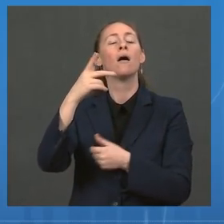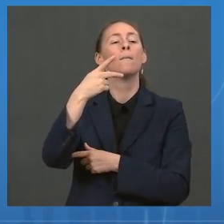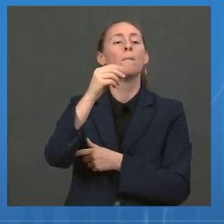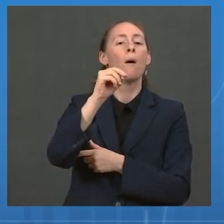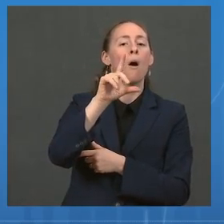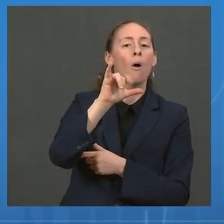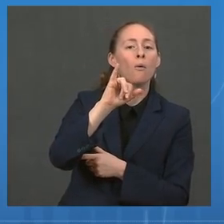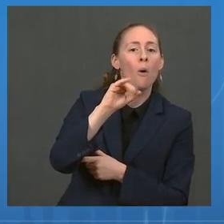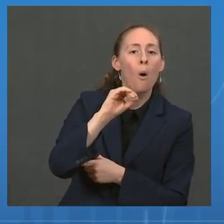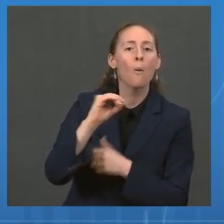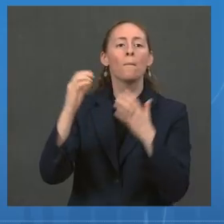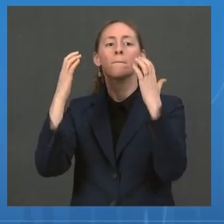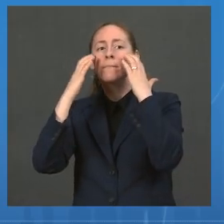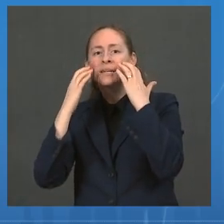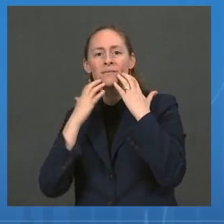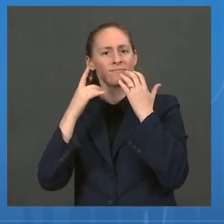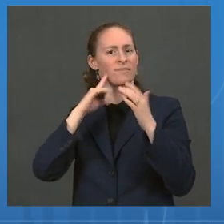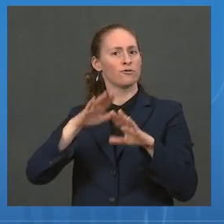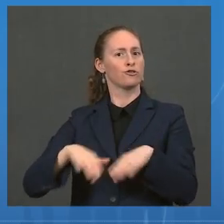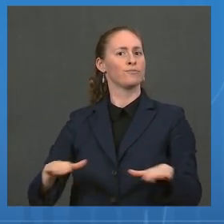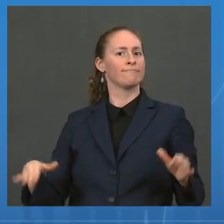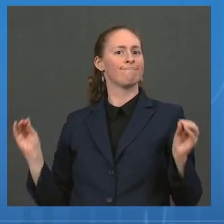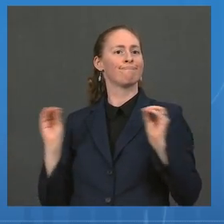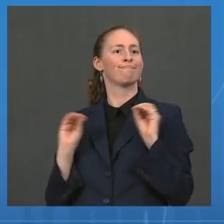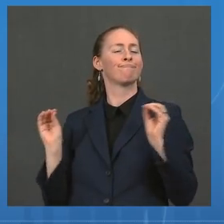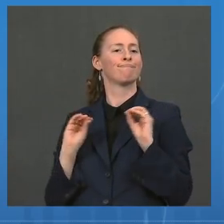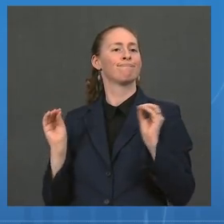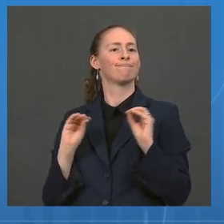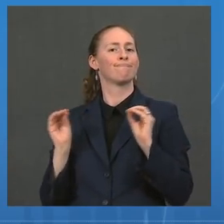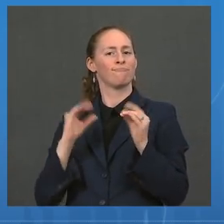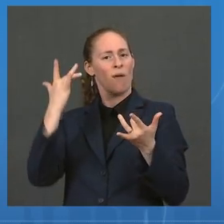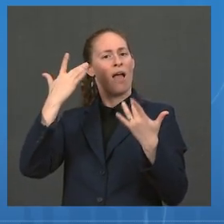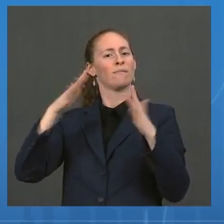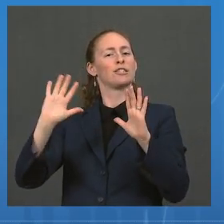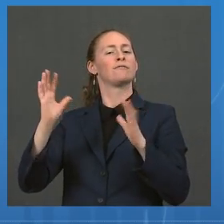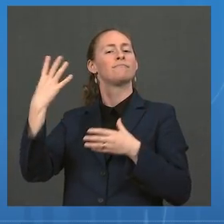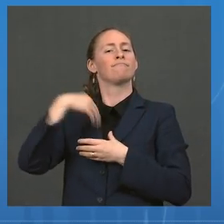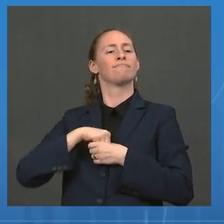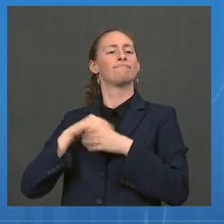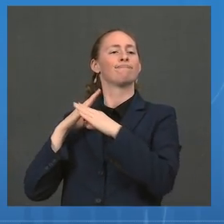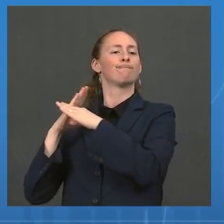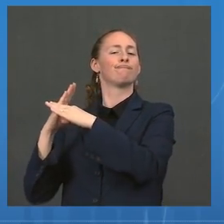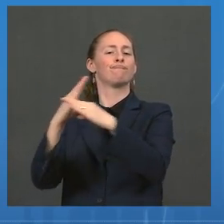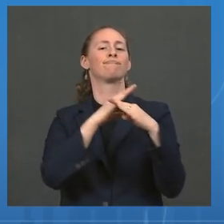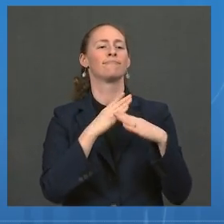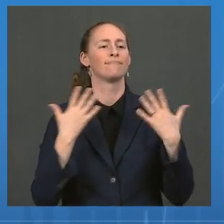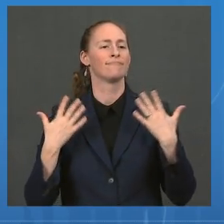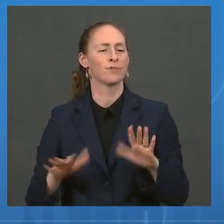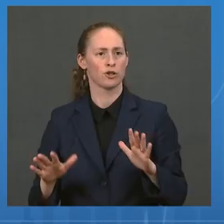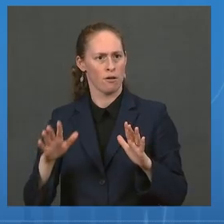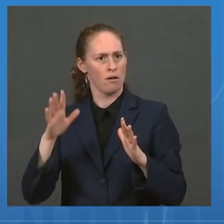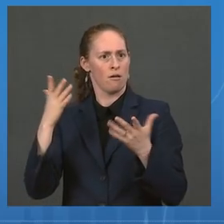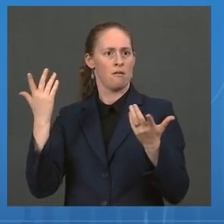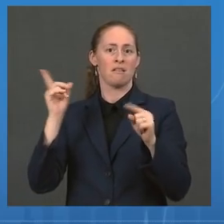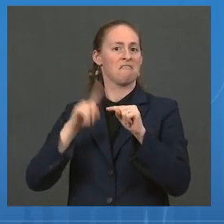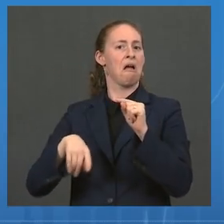And that high level of coverage has allowed us to protect the vast majority of kids from these diseases. That high degree of vaccination